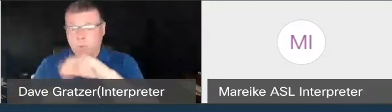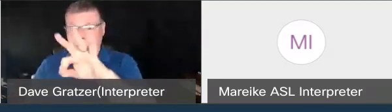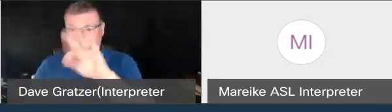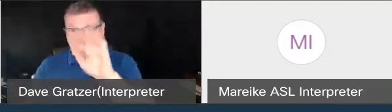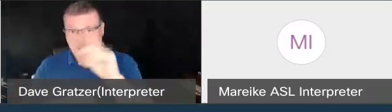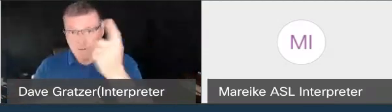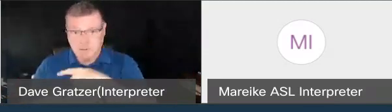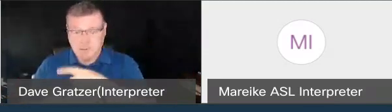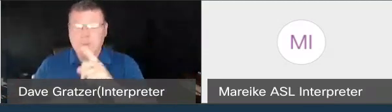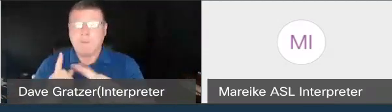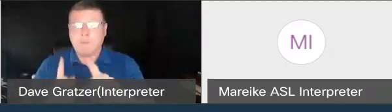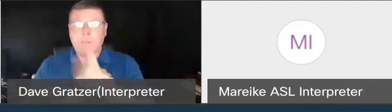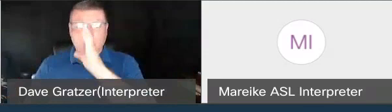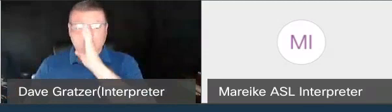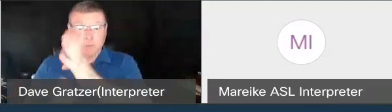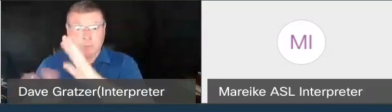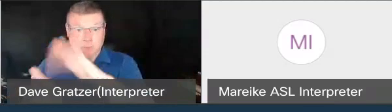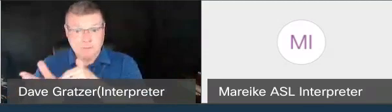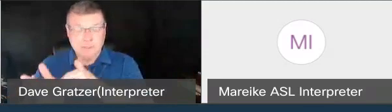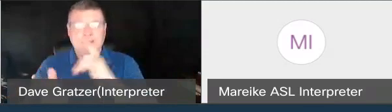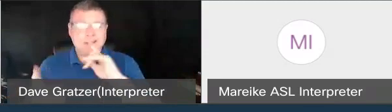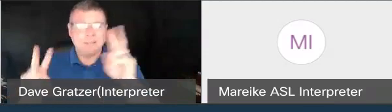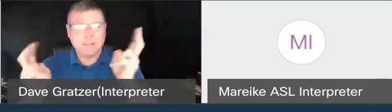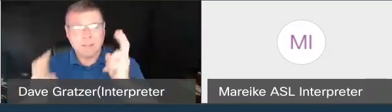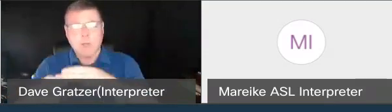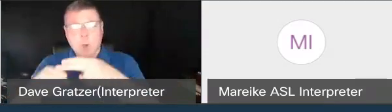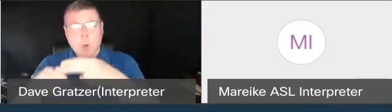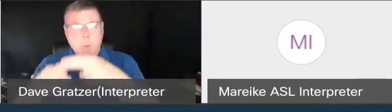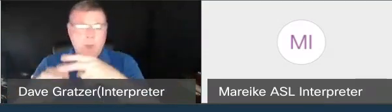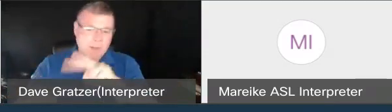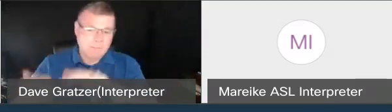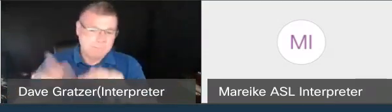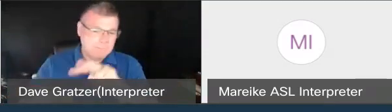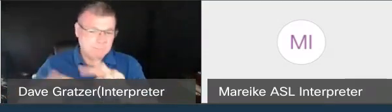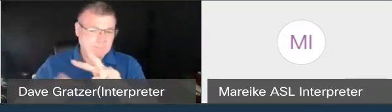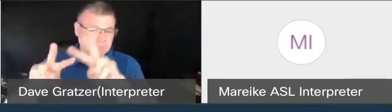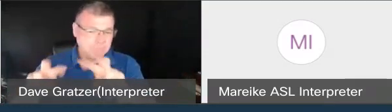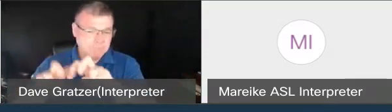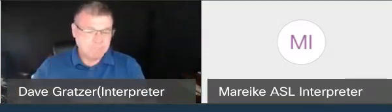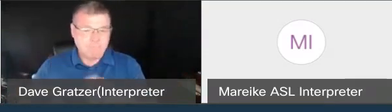But the sobering center is basically the way station where law enforcement will bring you initially, uh, when you're under the influence